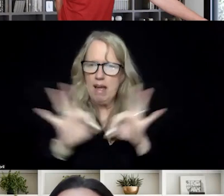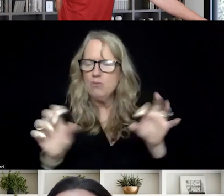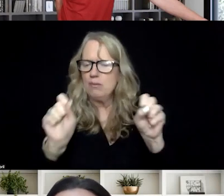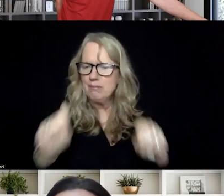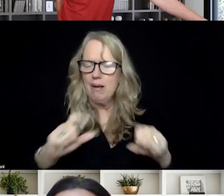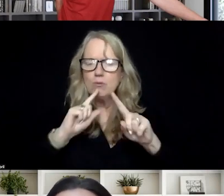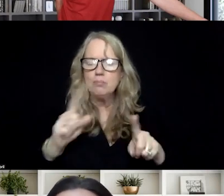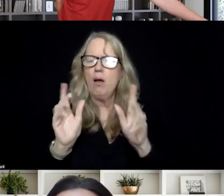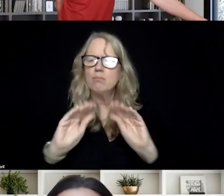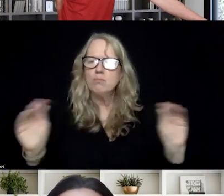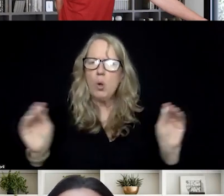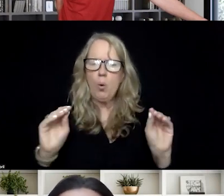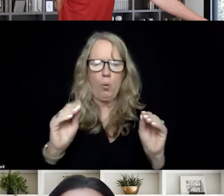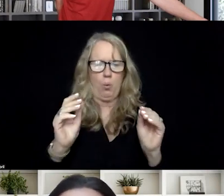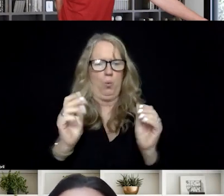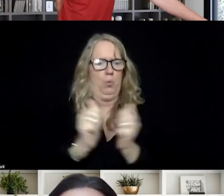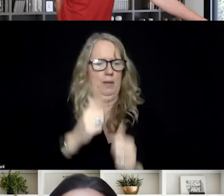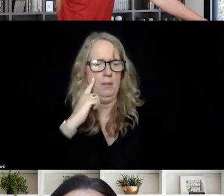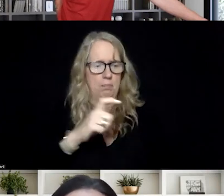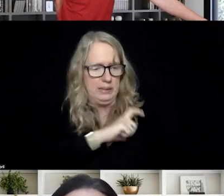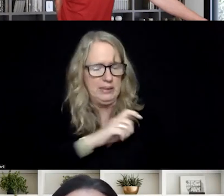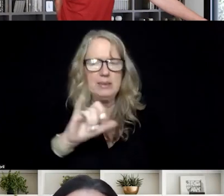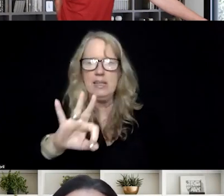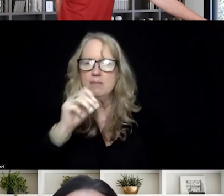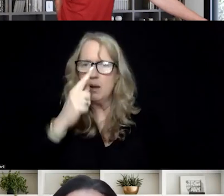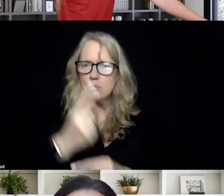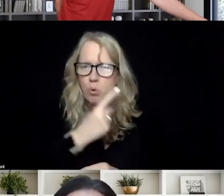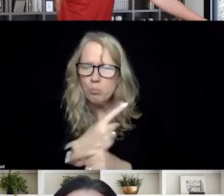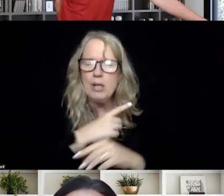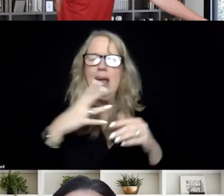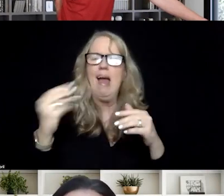WITHOUT POLICE, WHEN APPROPRIATE. I WOULD LIKE TO THINK THAT,